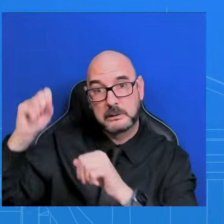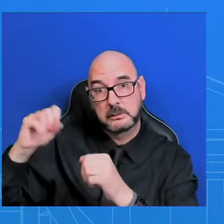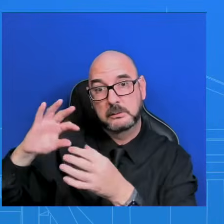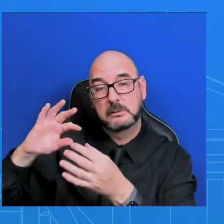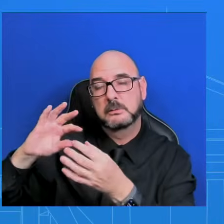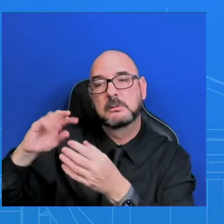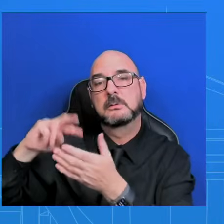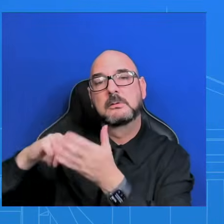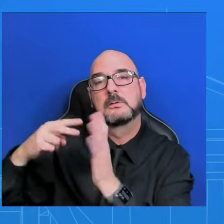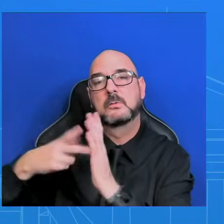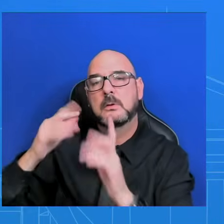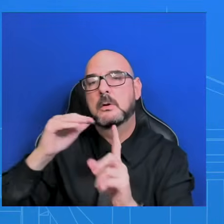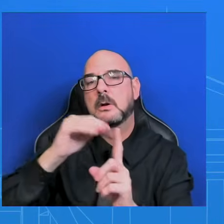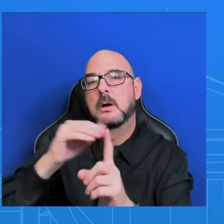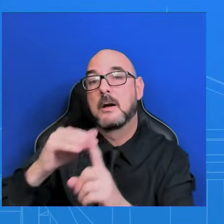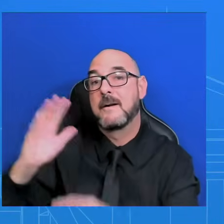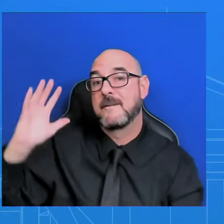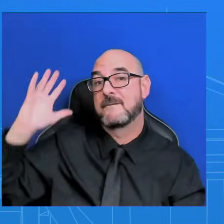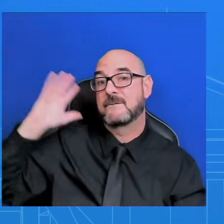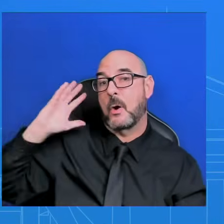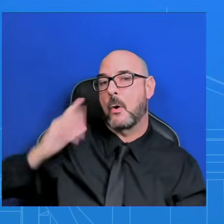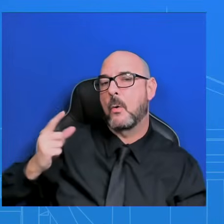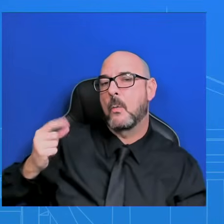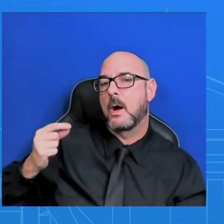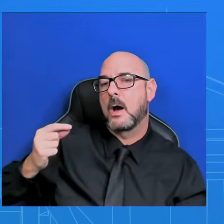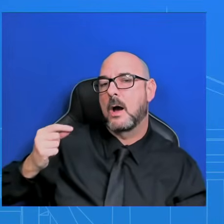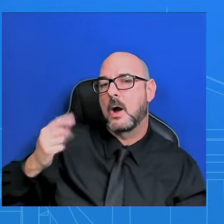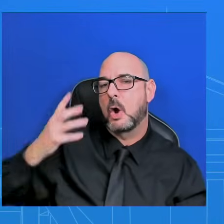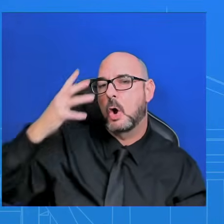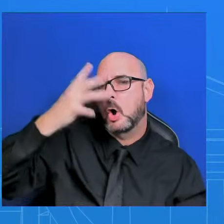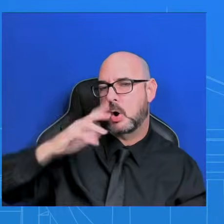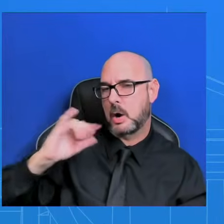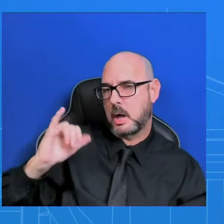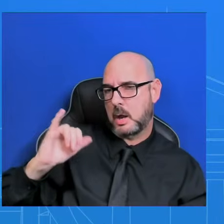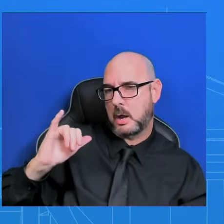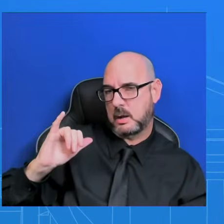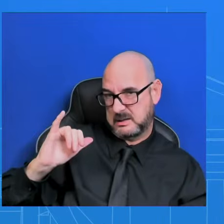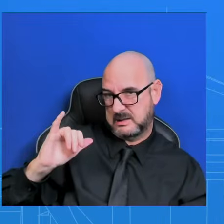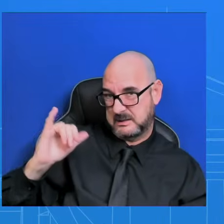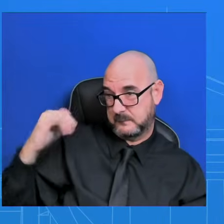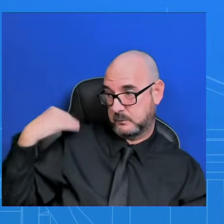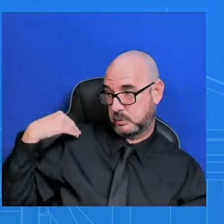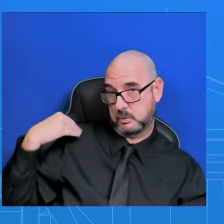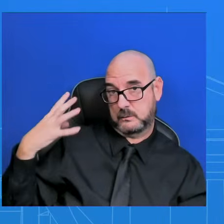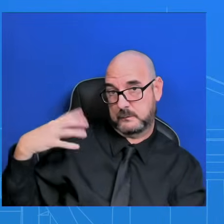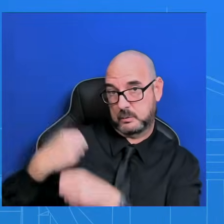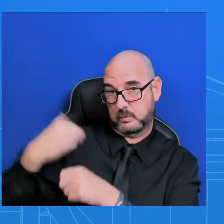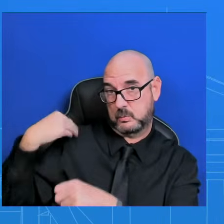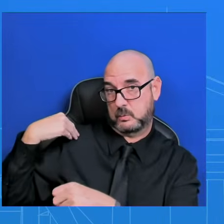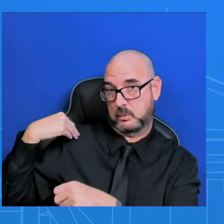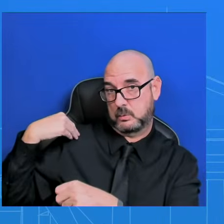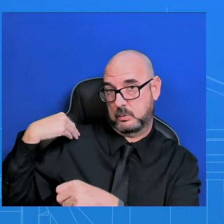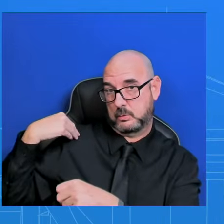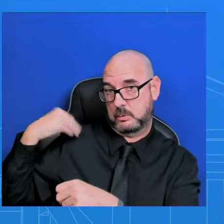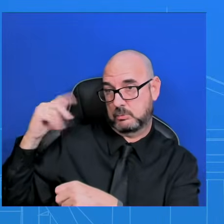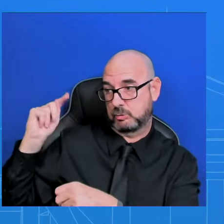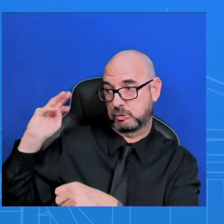right? -- what it looked like before in the last four years in the last administration. You have a president that has been very clear